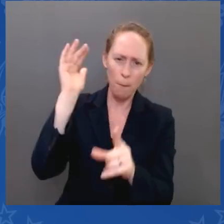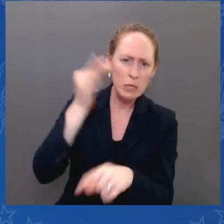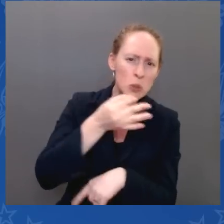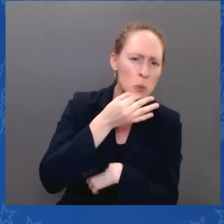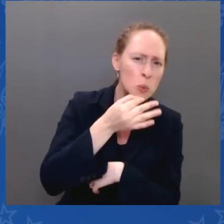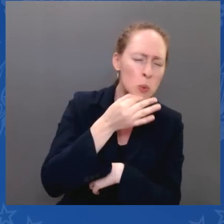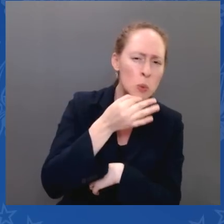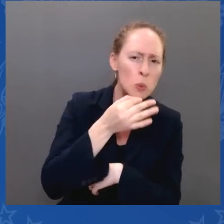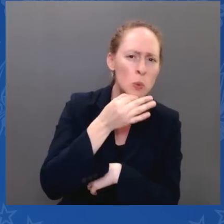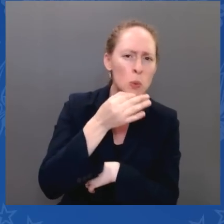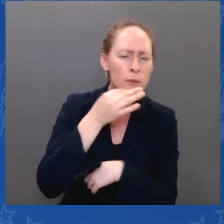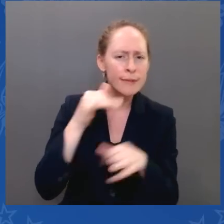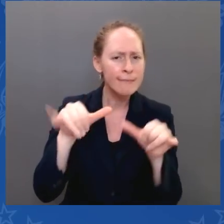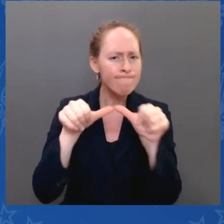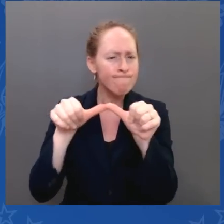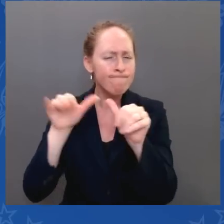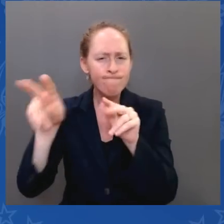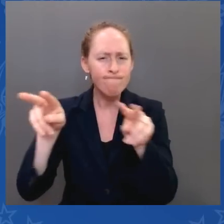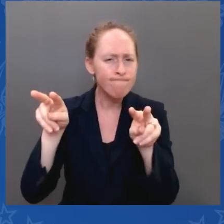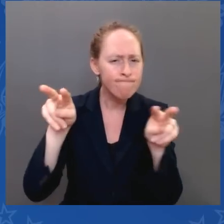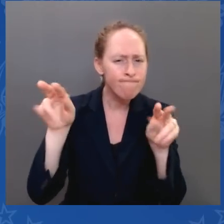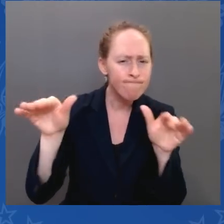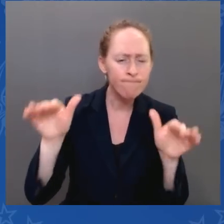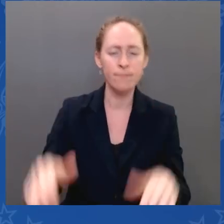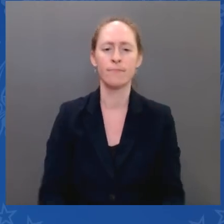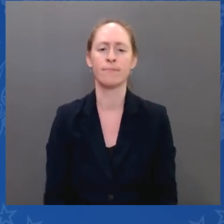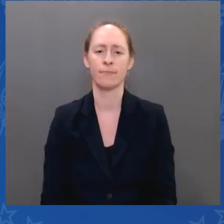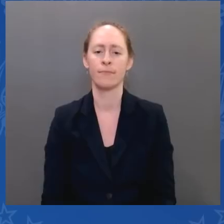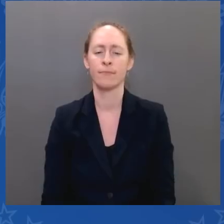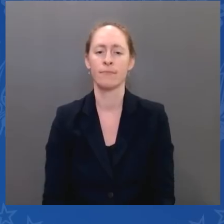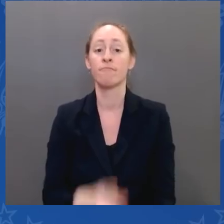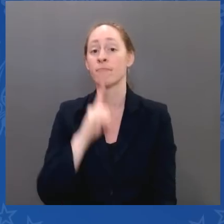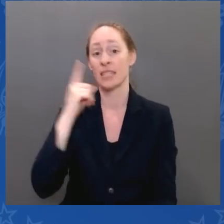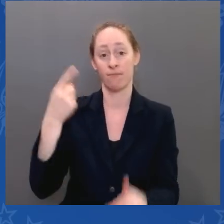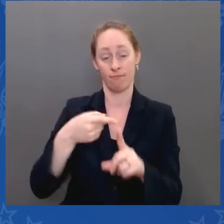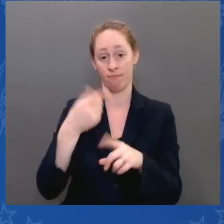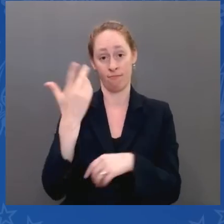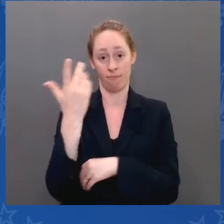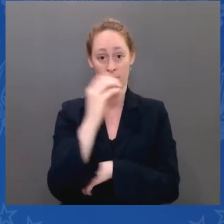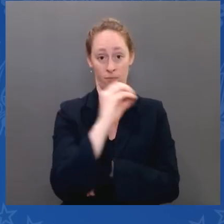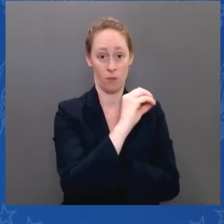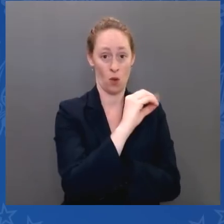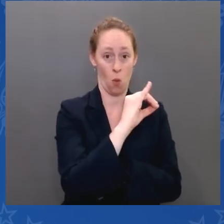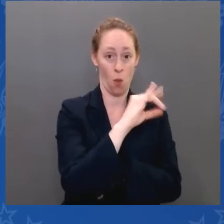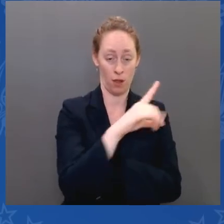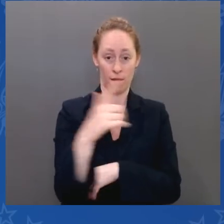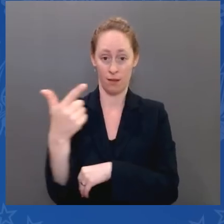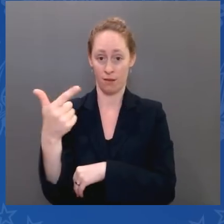were to hold, these lower oil prices could translate into an additional 40-cent decline in gas prices